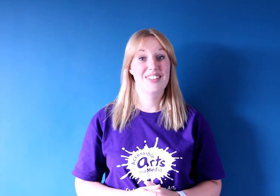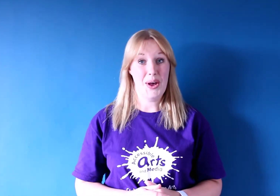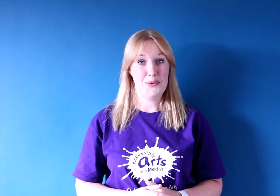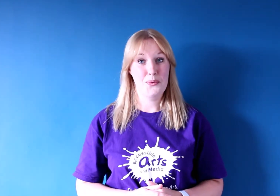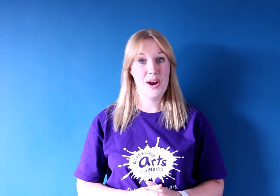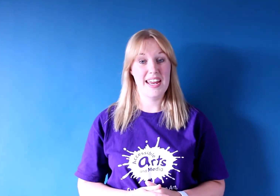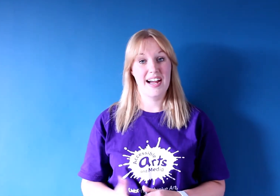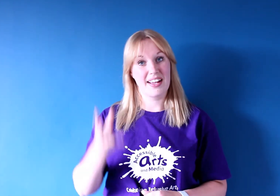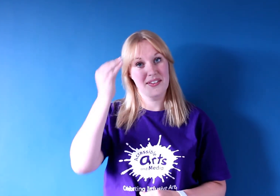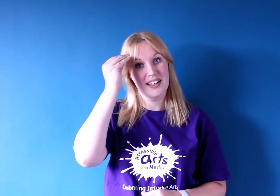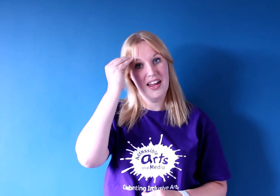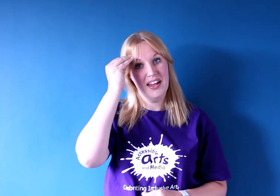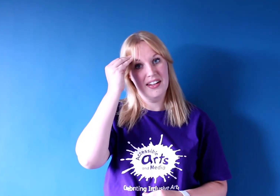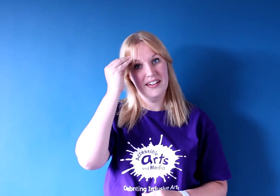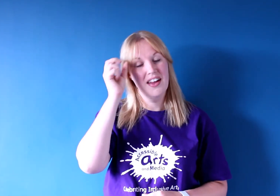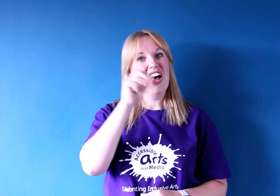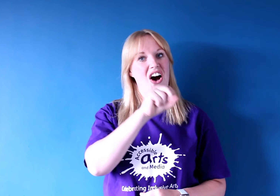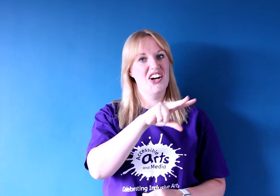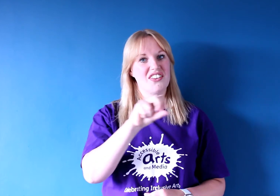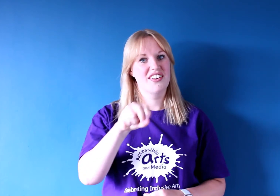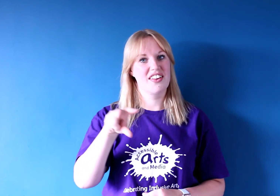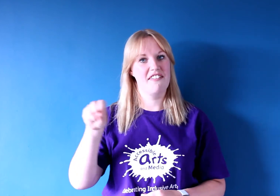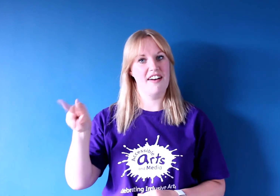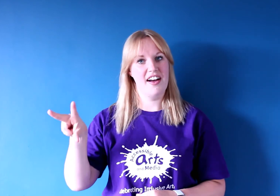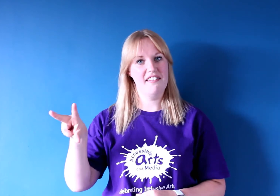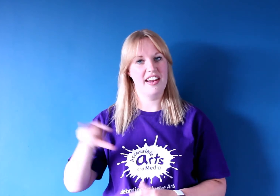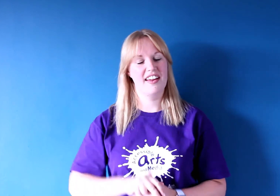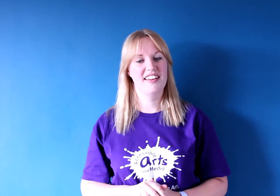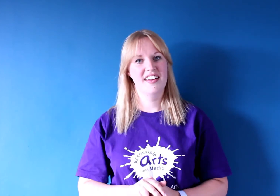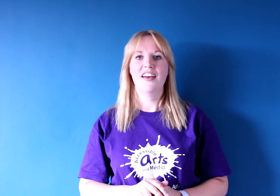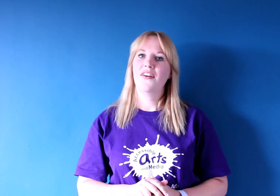So we are going to learn On Safari.